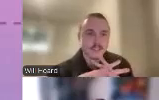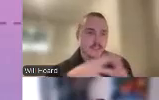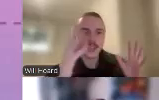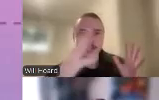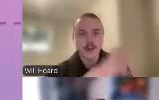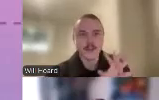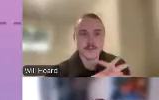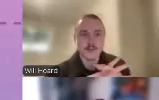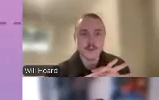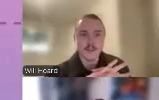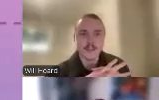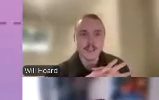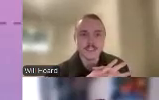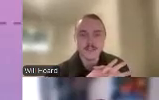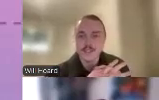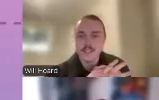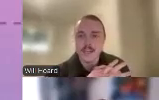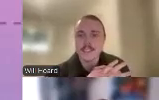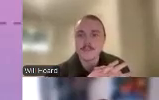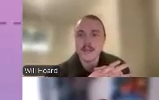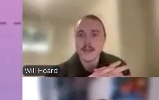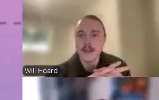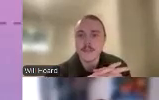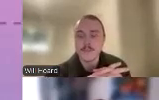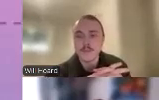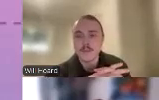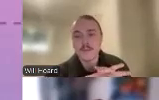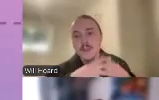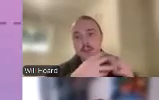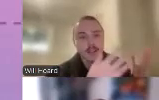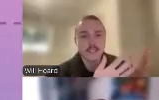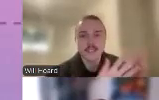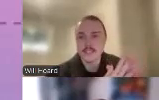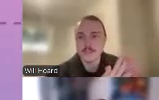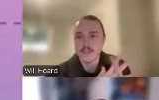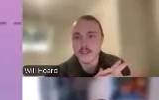will talk about it a bit more in the next few slides, but we've been utilizing something called